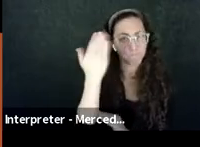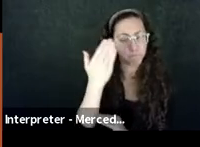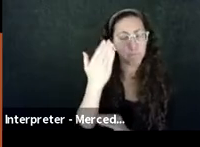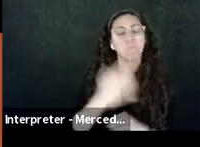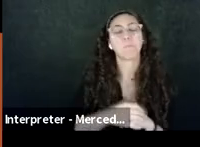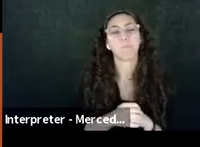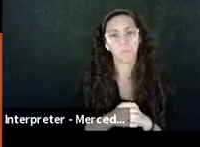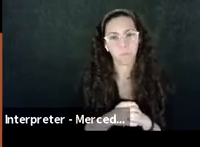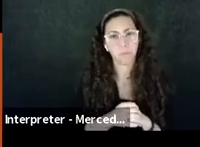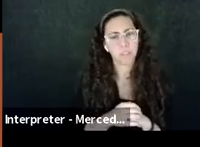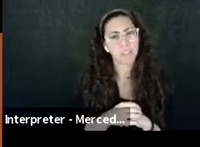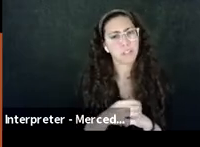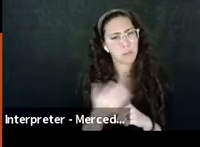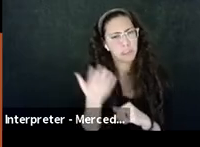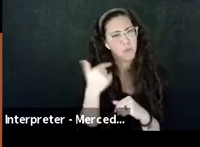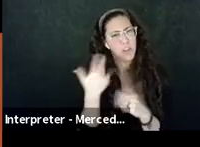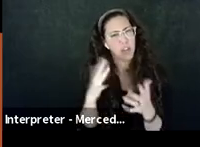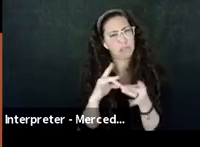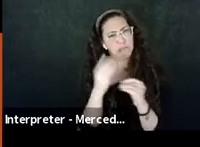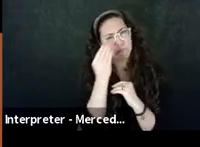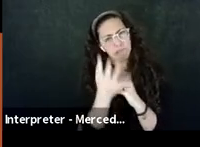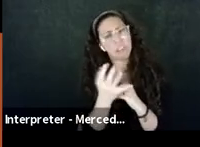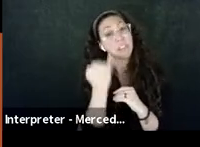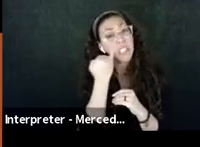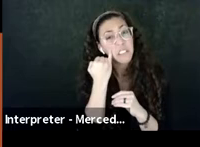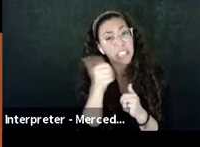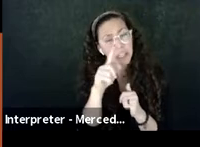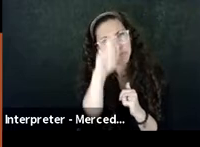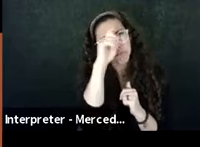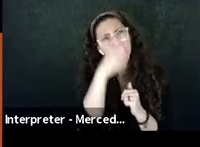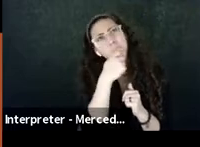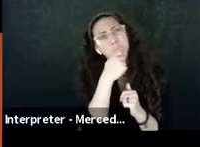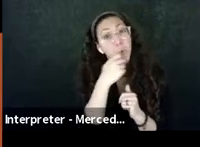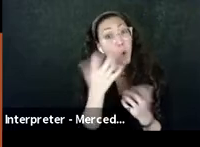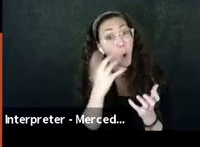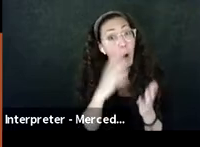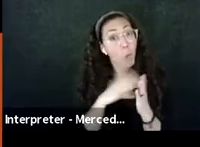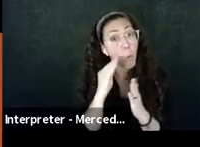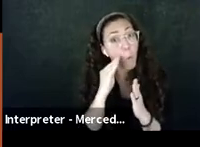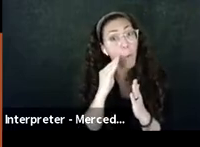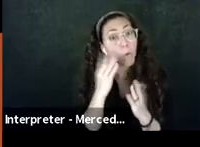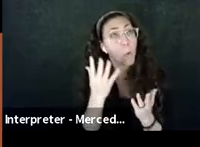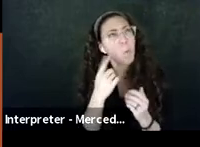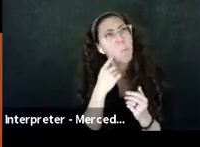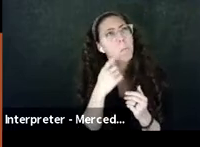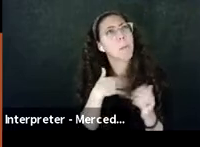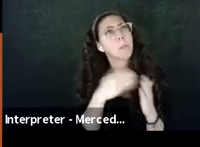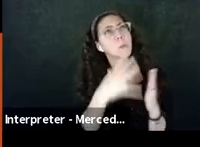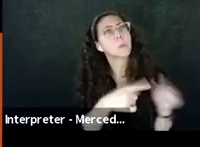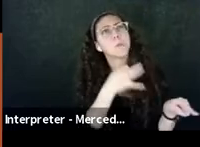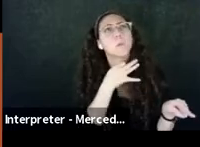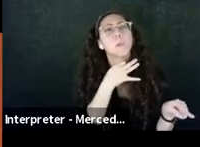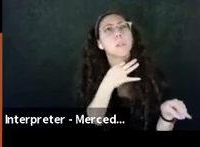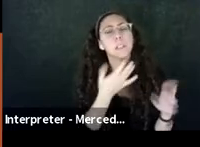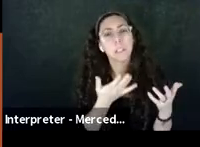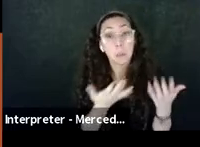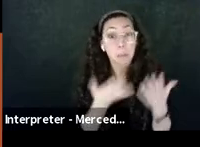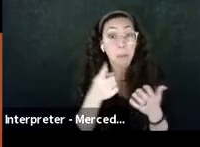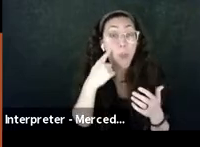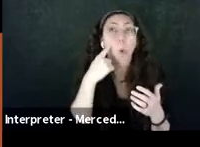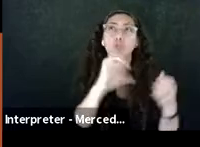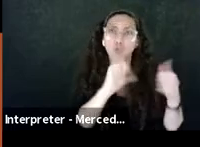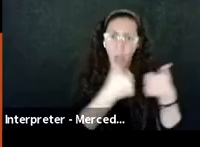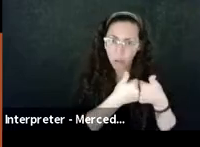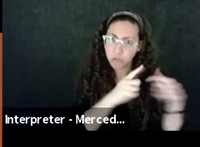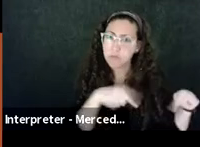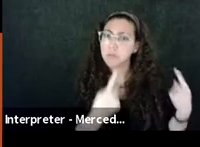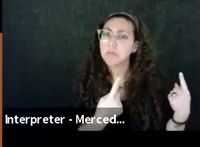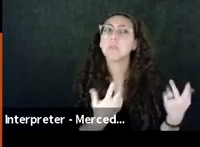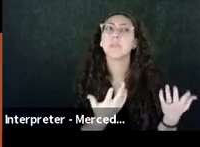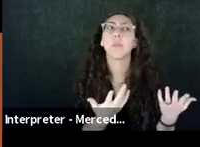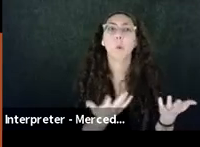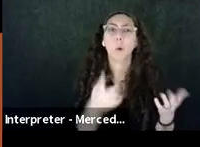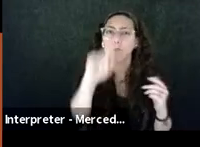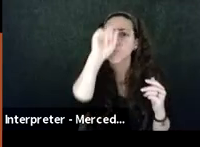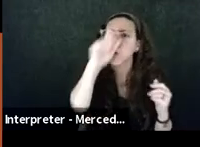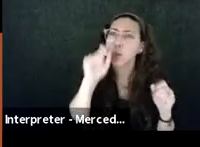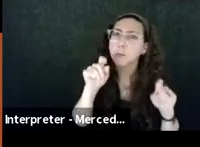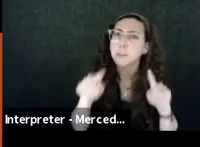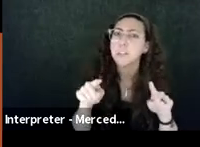Natalie Chavez: As I mentioned earlier, if you have specific questions regarding homelessness and your students, maybe challenges that you have faced or questions that you might have. If you could just include those in the chat.